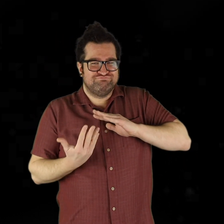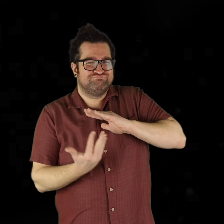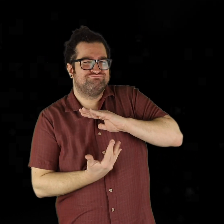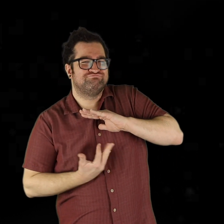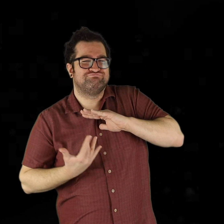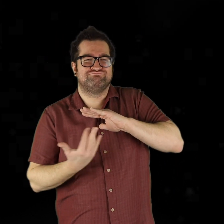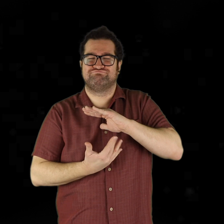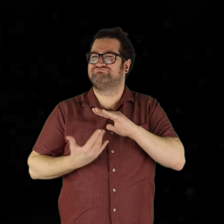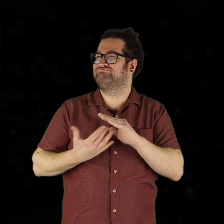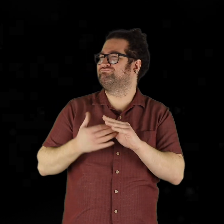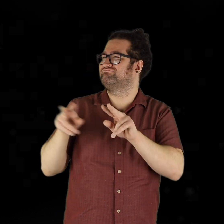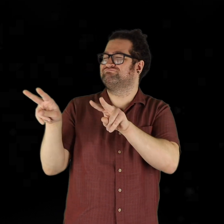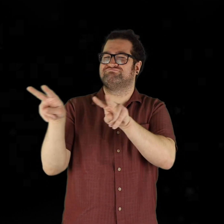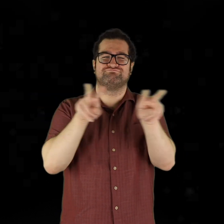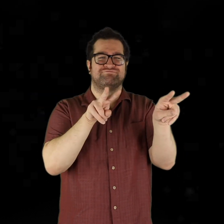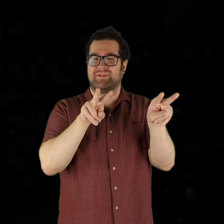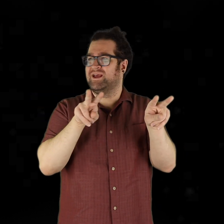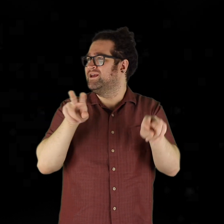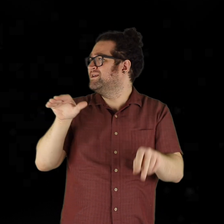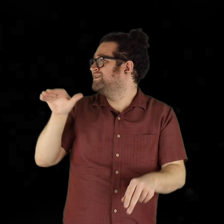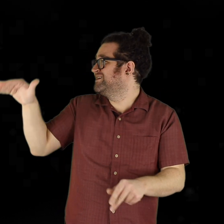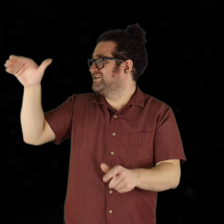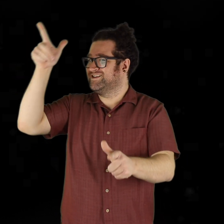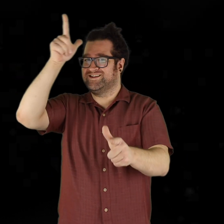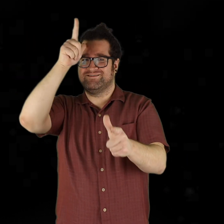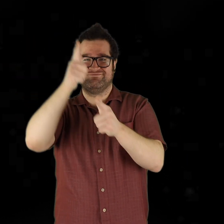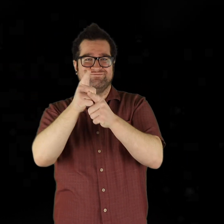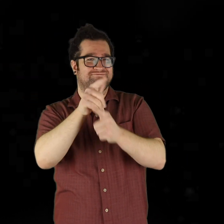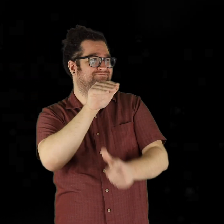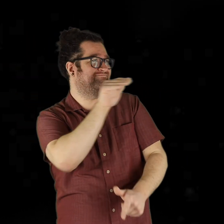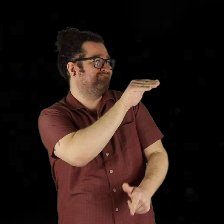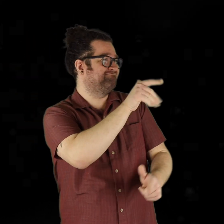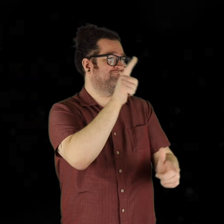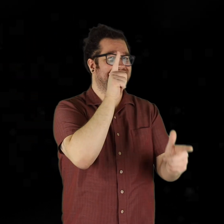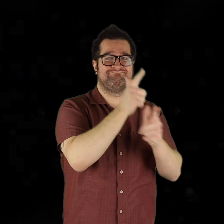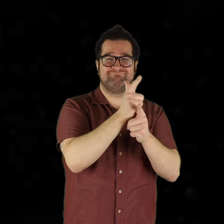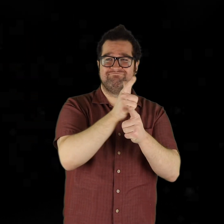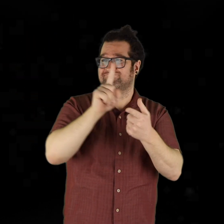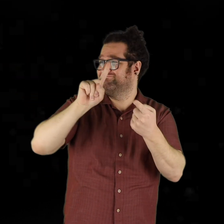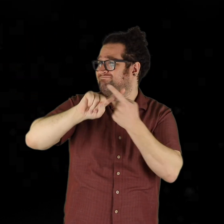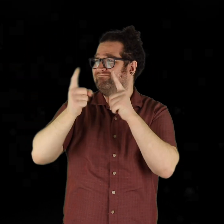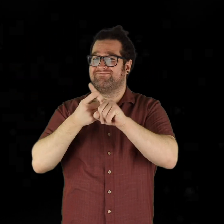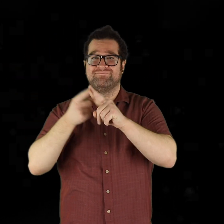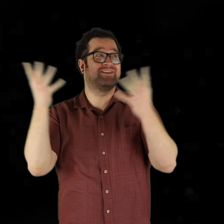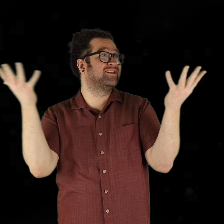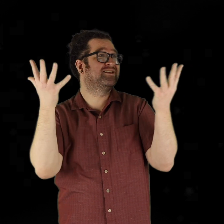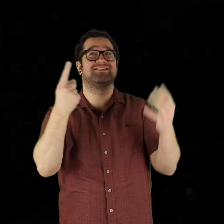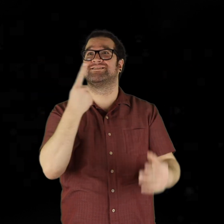With an inner desire that's set on fire- And you ask a brother, sister, or friend